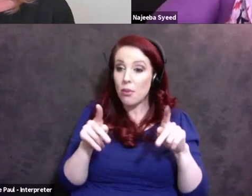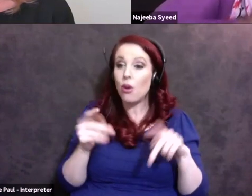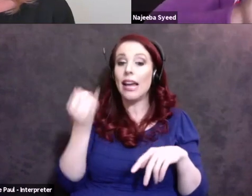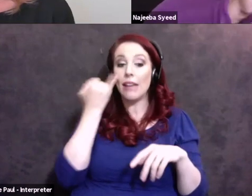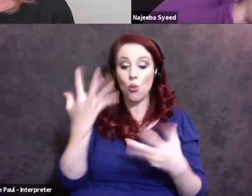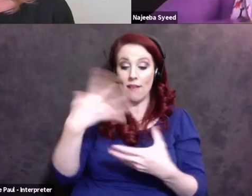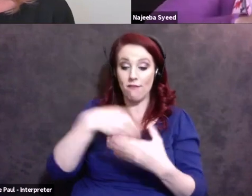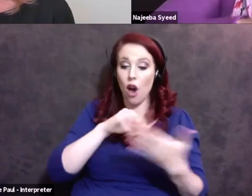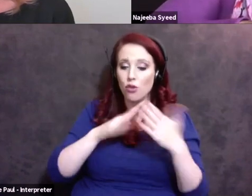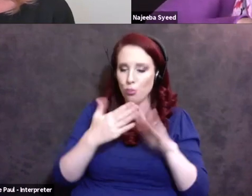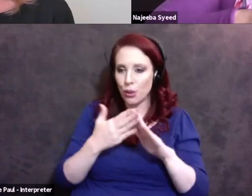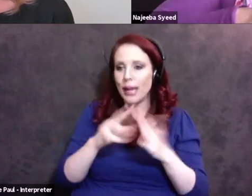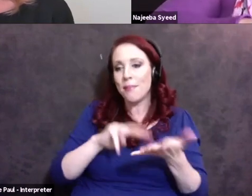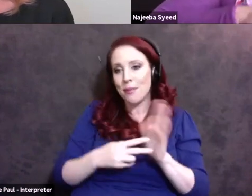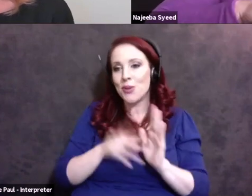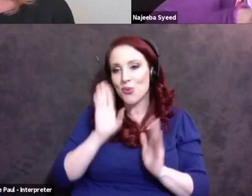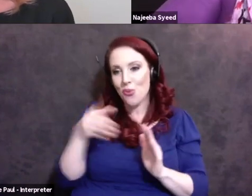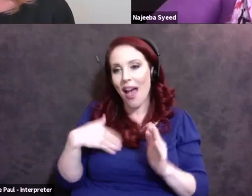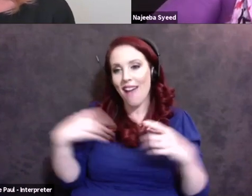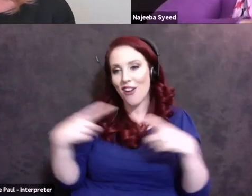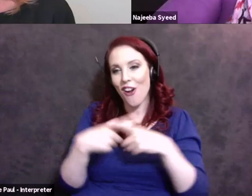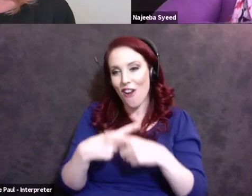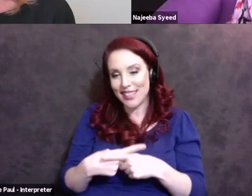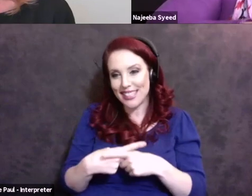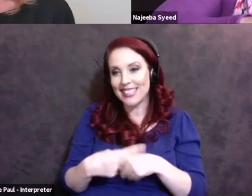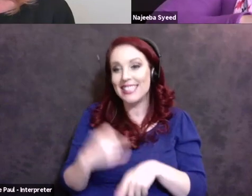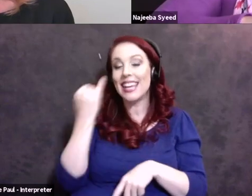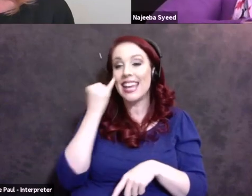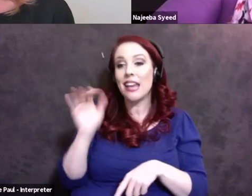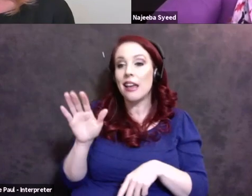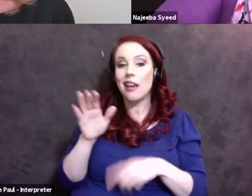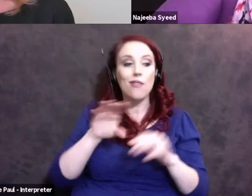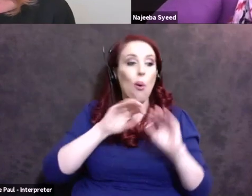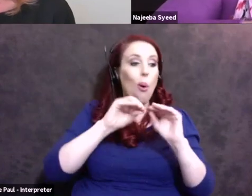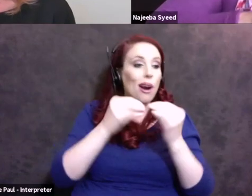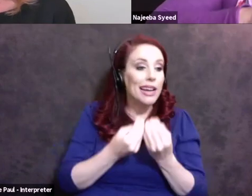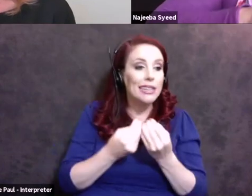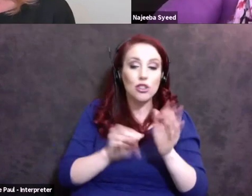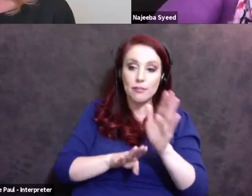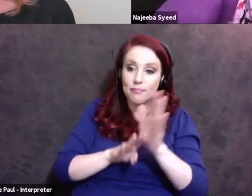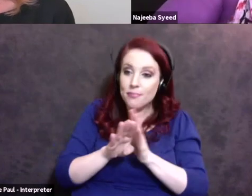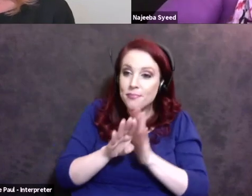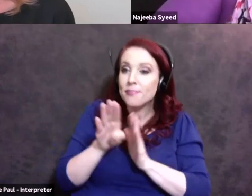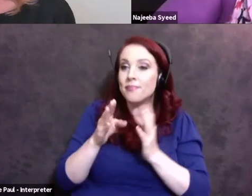If an institution has built a culture where people care about each other and the mission,